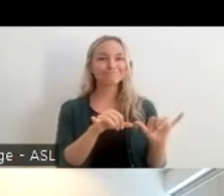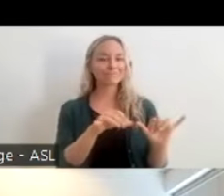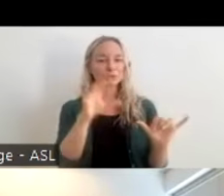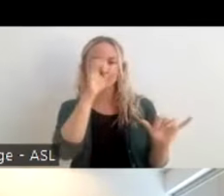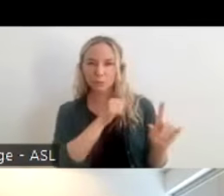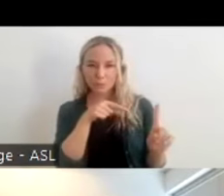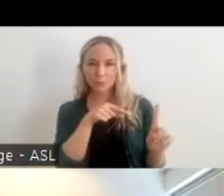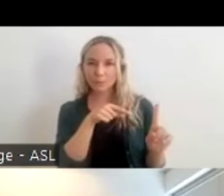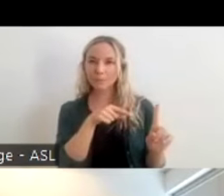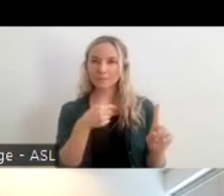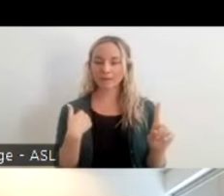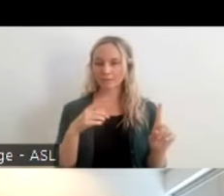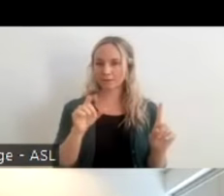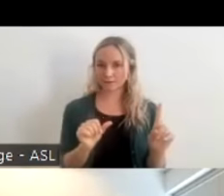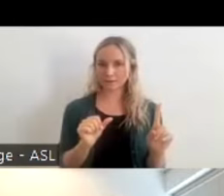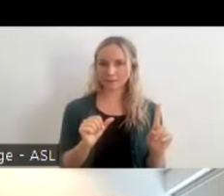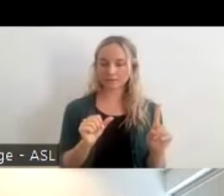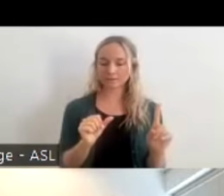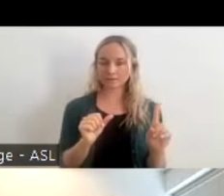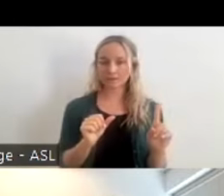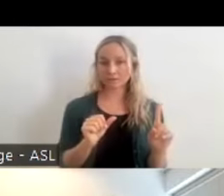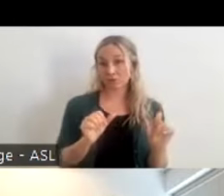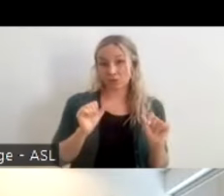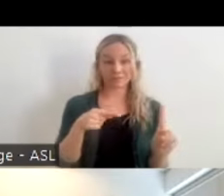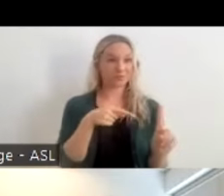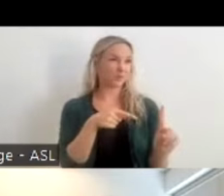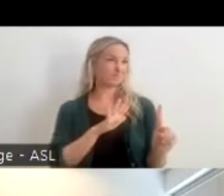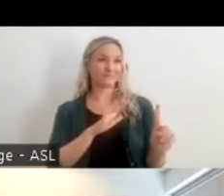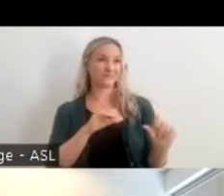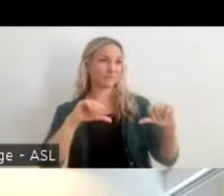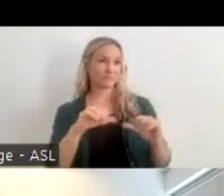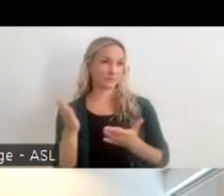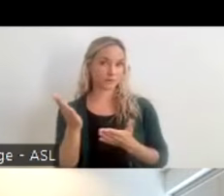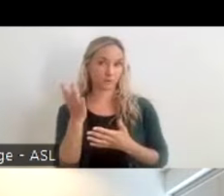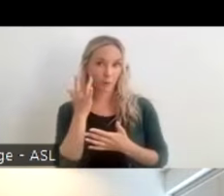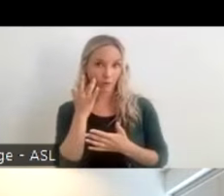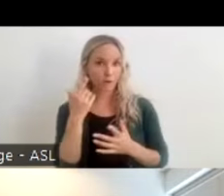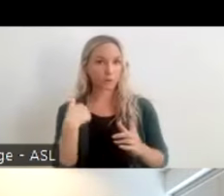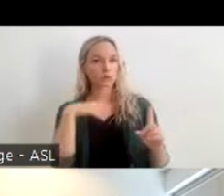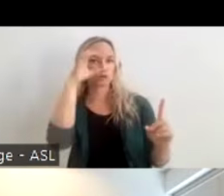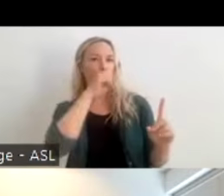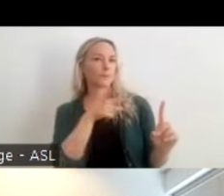assumption or because of that perception, And if that individual is denied services because of that and files a